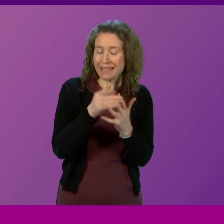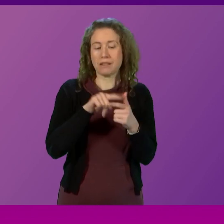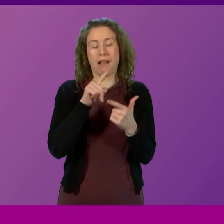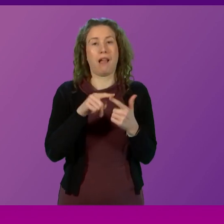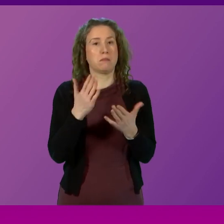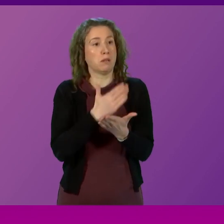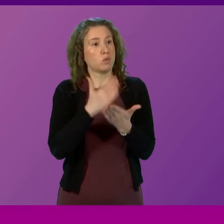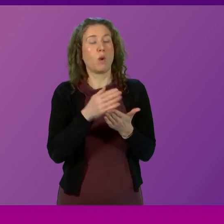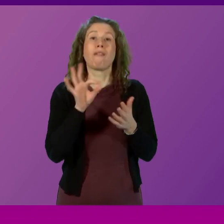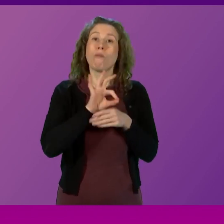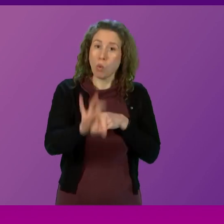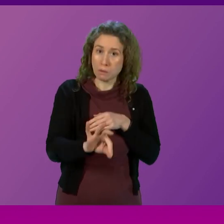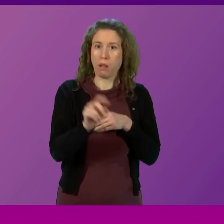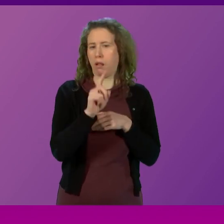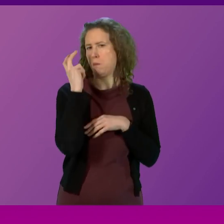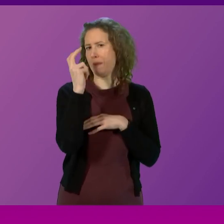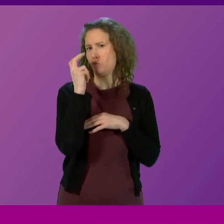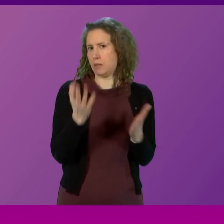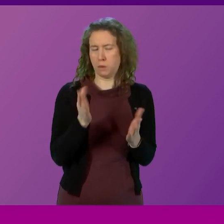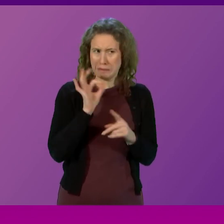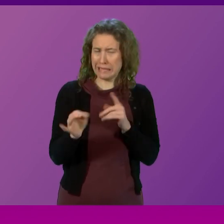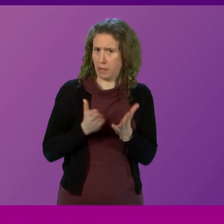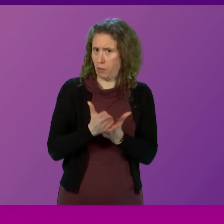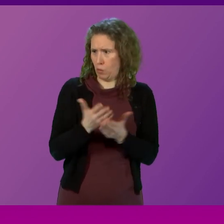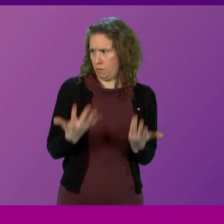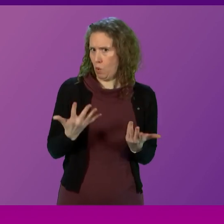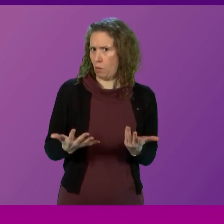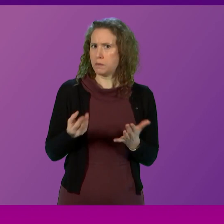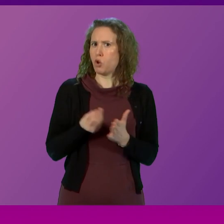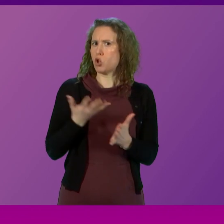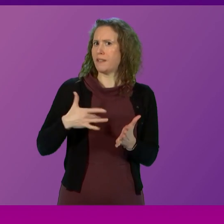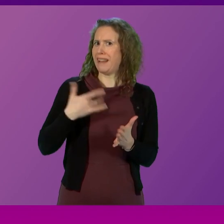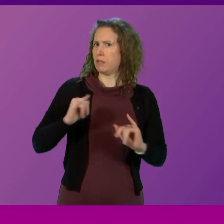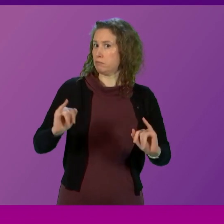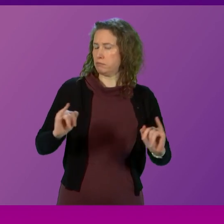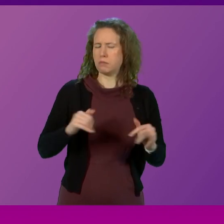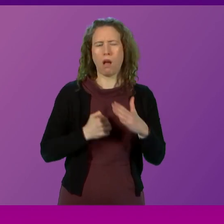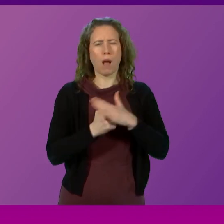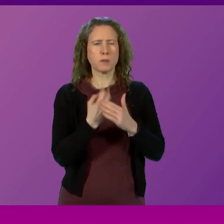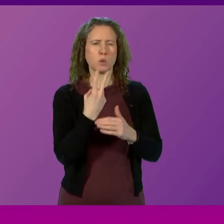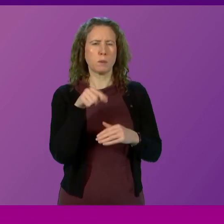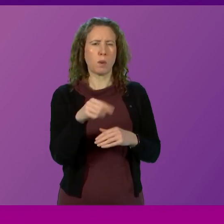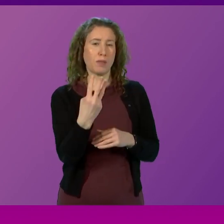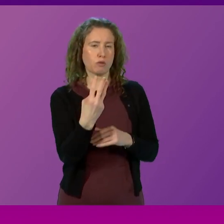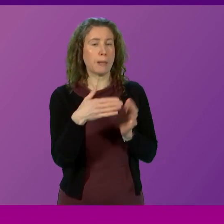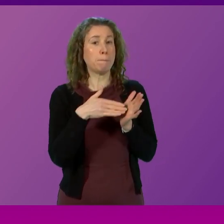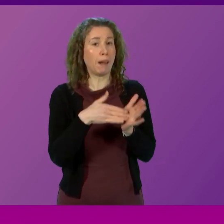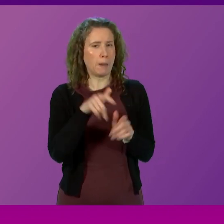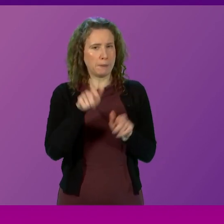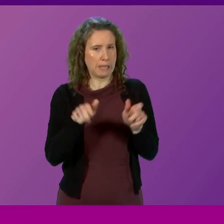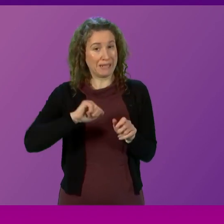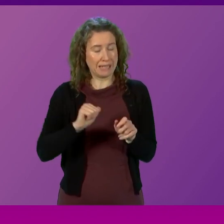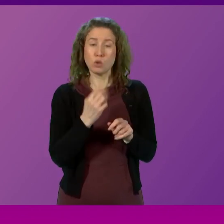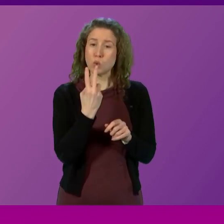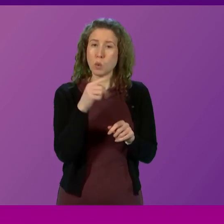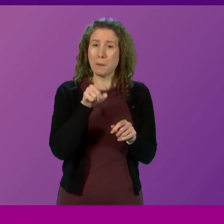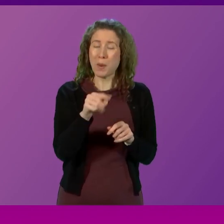transport, particularly during the current cost of living crisis. Up to 2.3 million